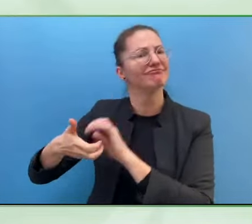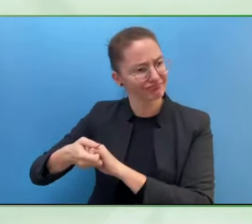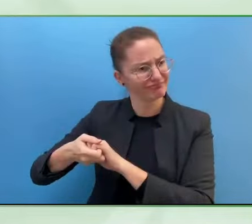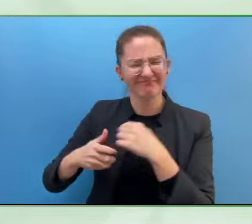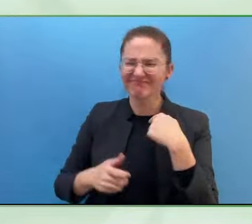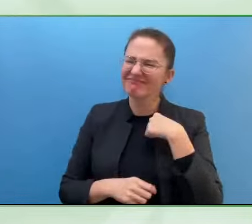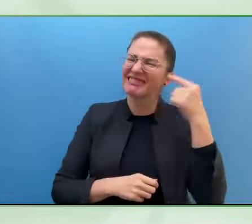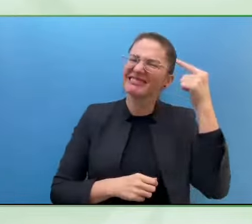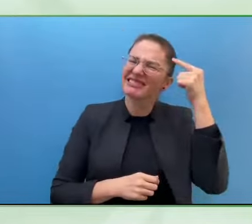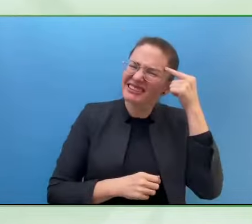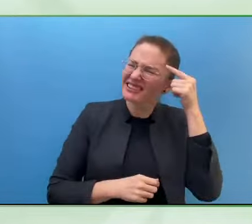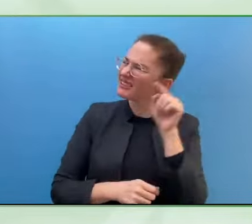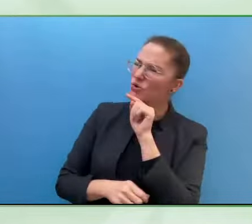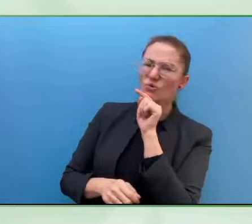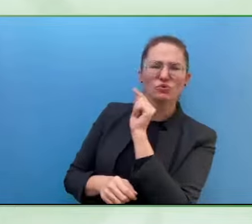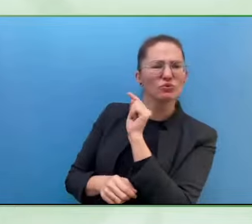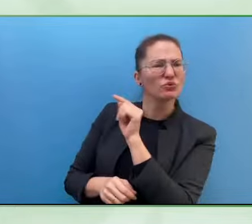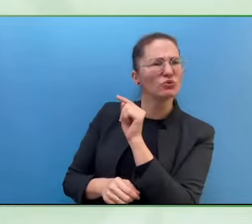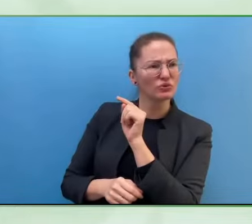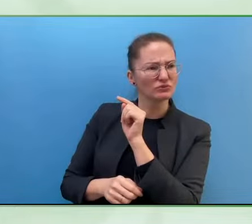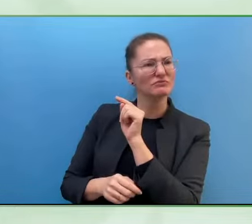We are proud of it.